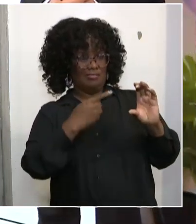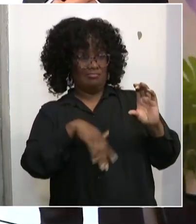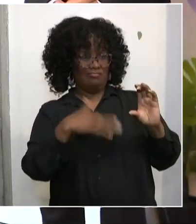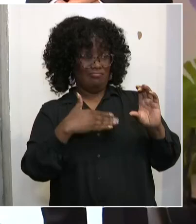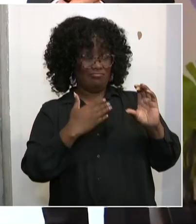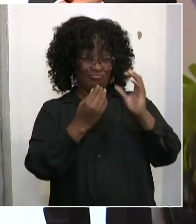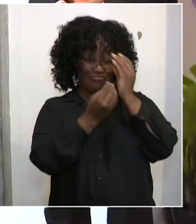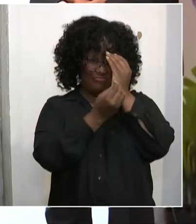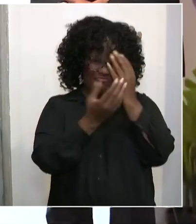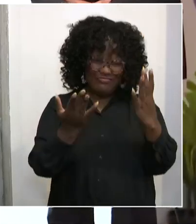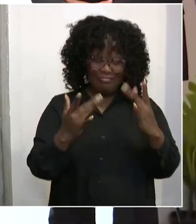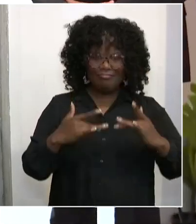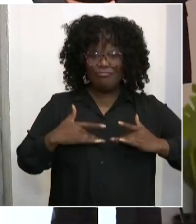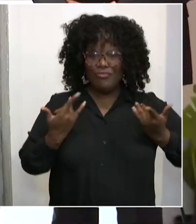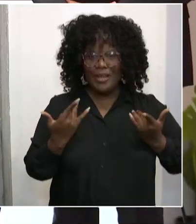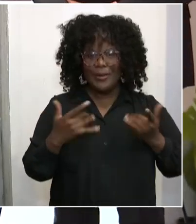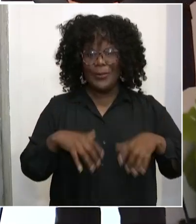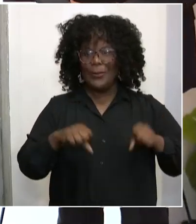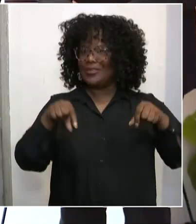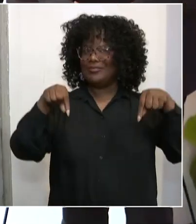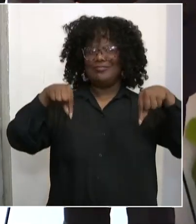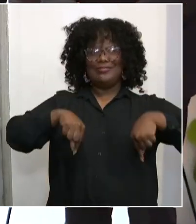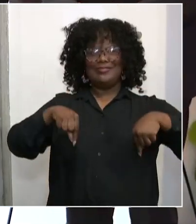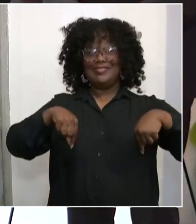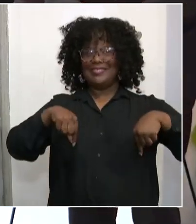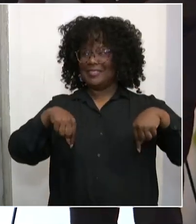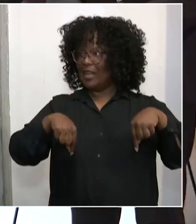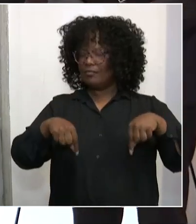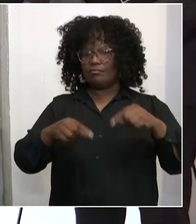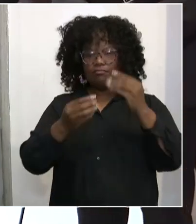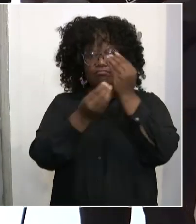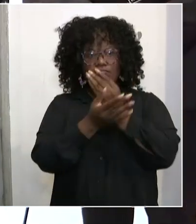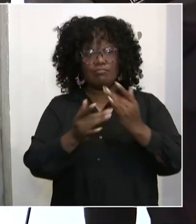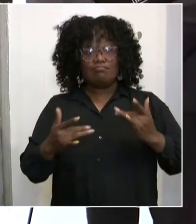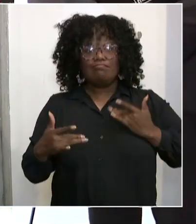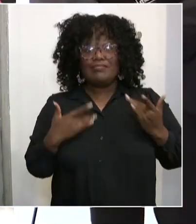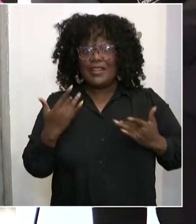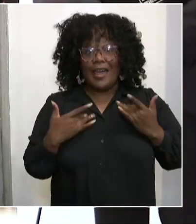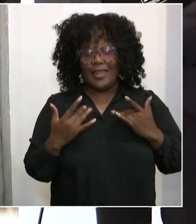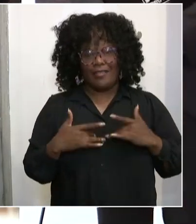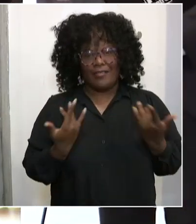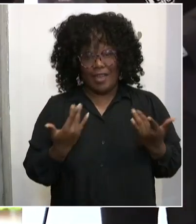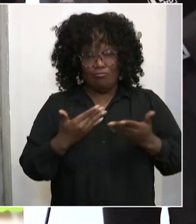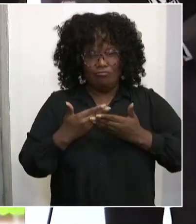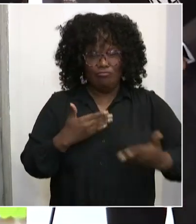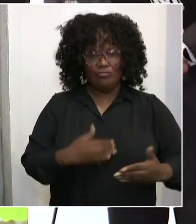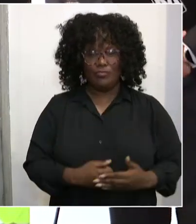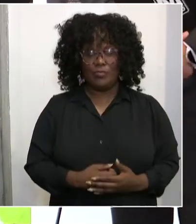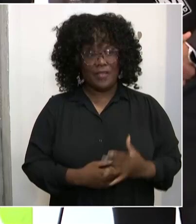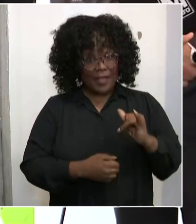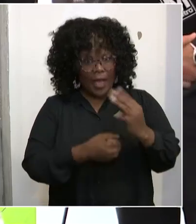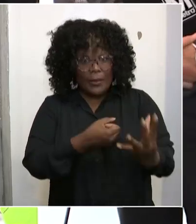To be the host city rather for an exciting summer of major events to include World Pride 2025, um,